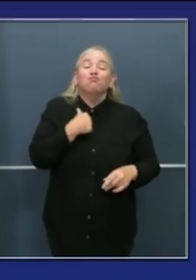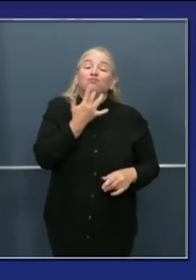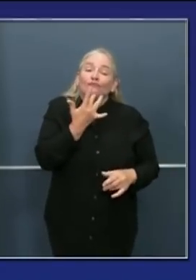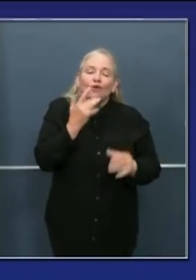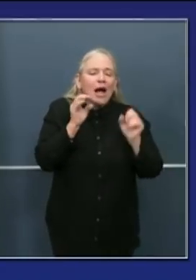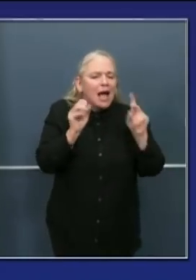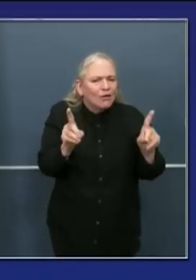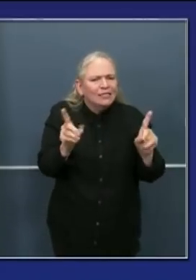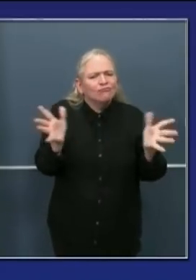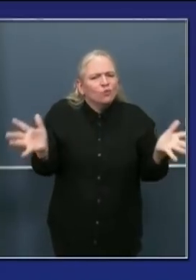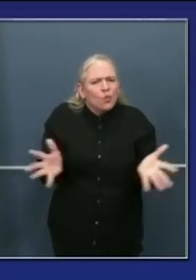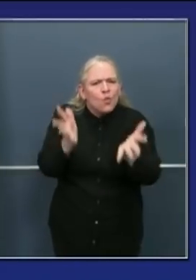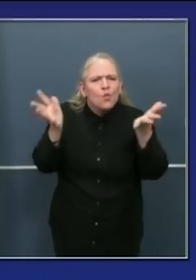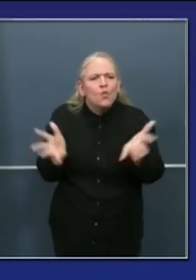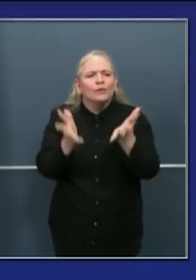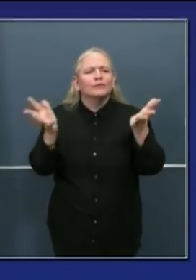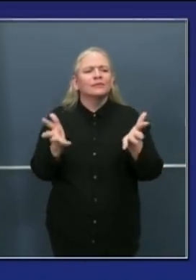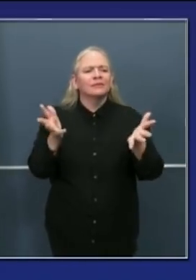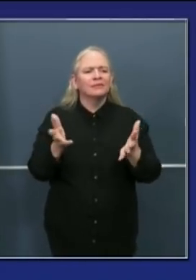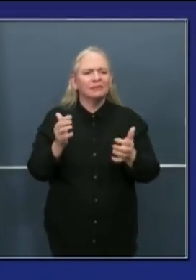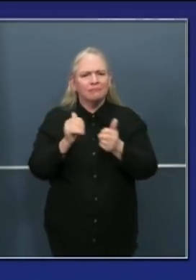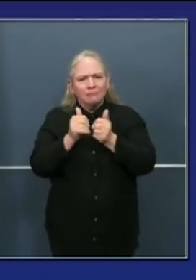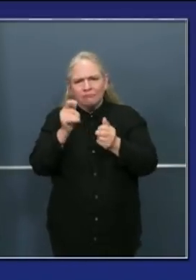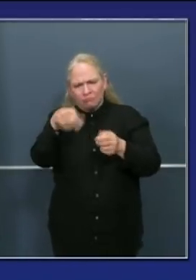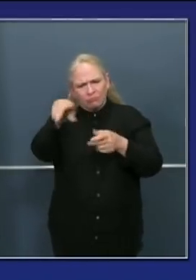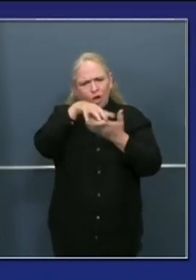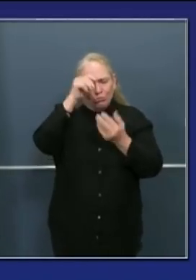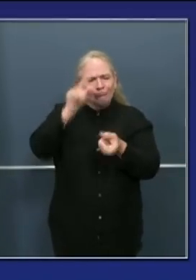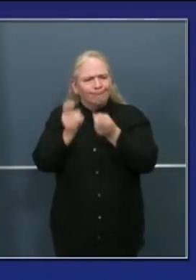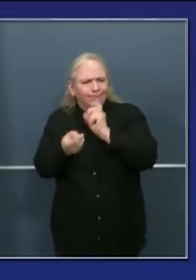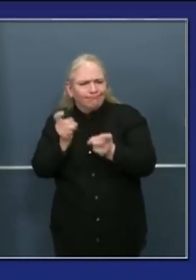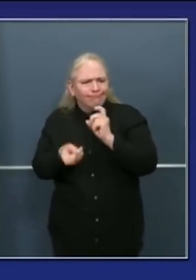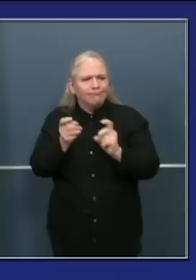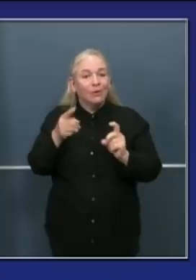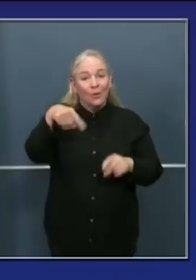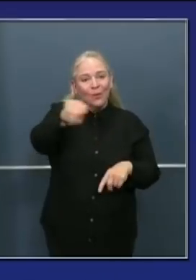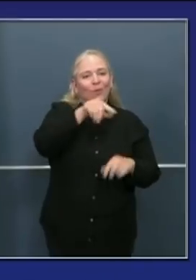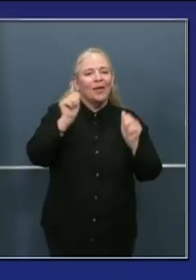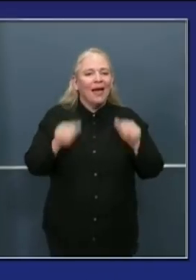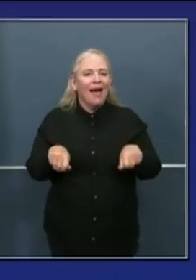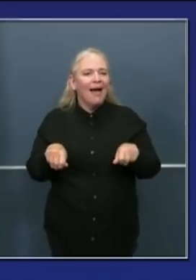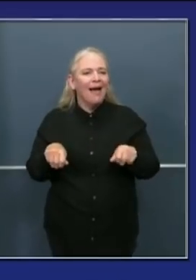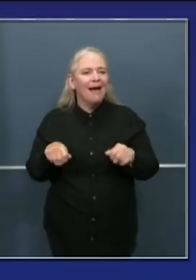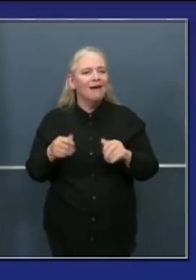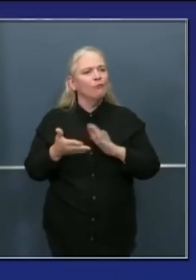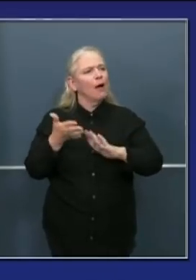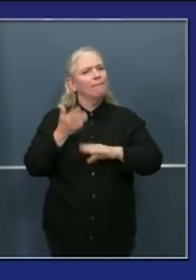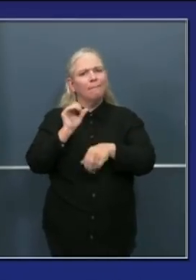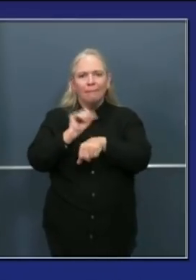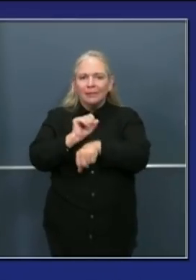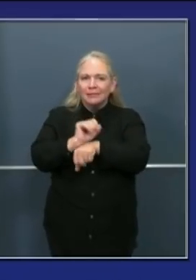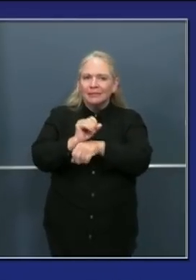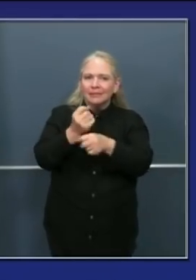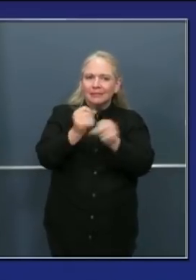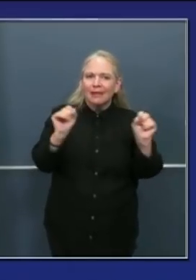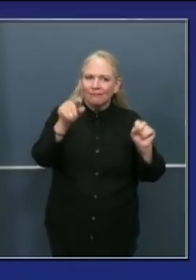TO SOME ACCOUNT AS WELL. THIS IS THE PRIMARY ENFORCEMENT OF THE EDUCATION AND PUT OUT ON THE GUIDELINES AND AGAIN